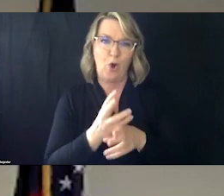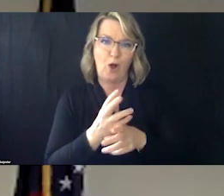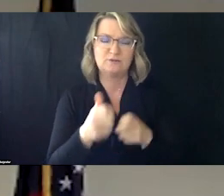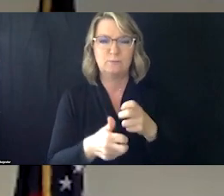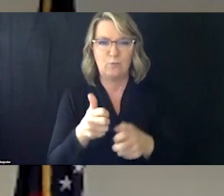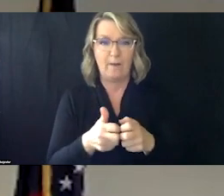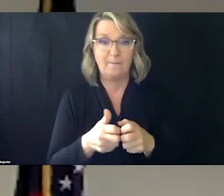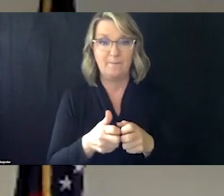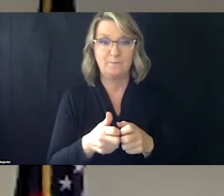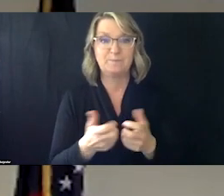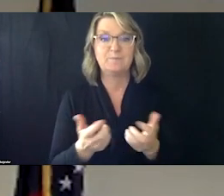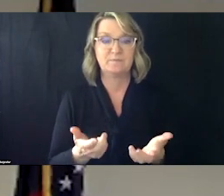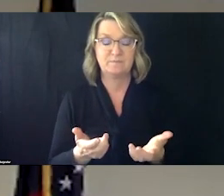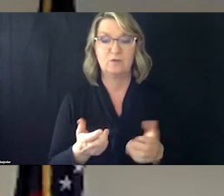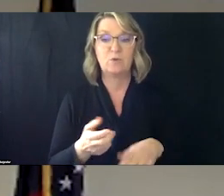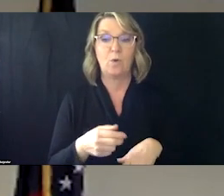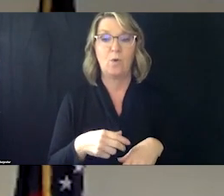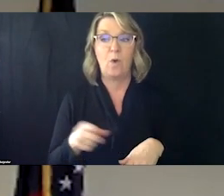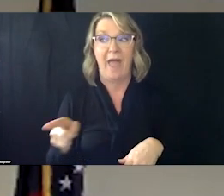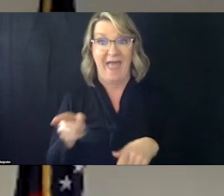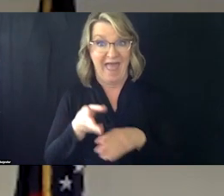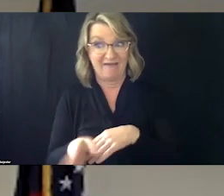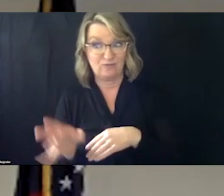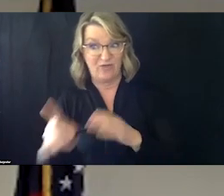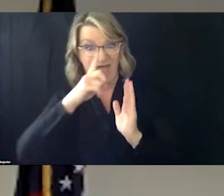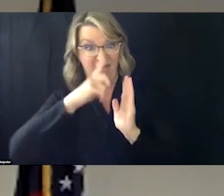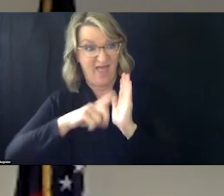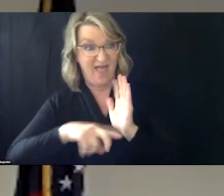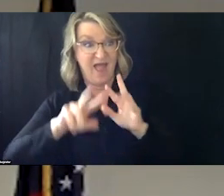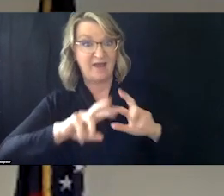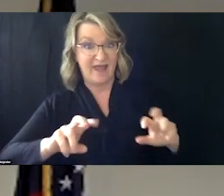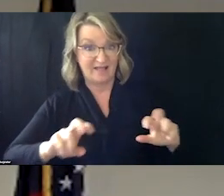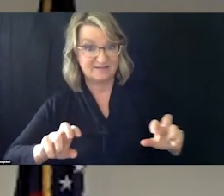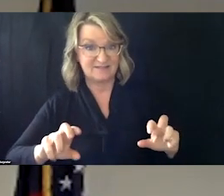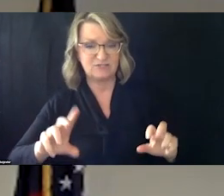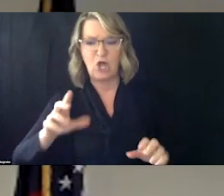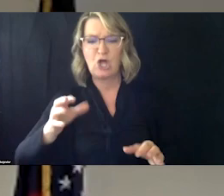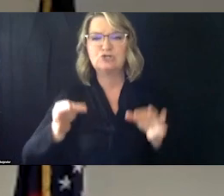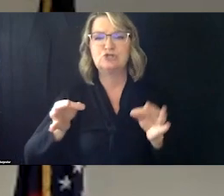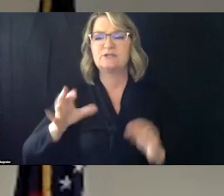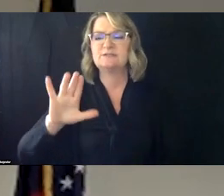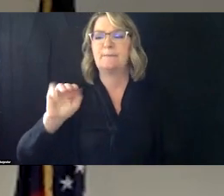we after the Justice McGregor did that analysis we're going through and looking at